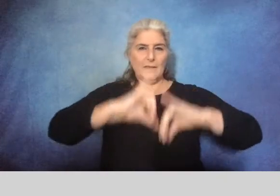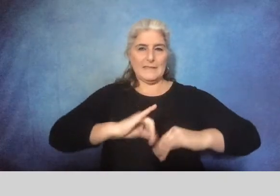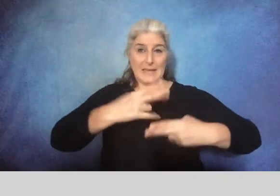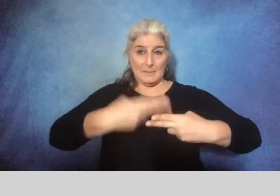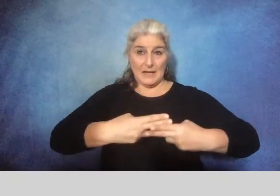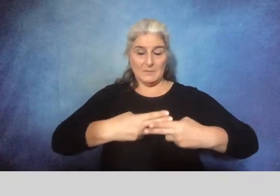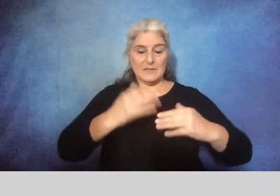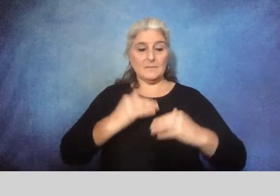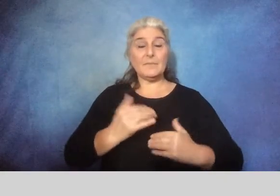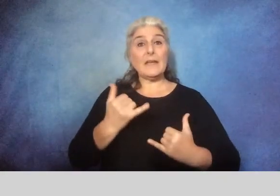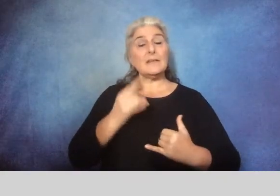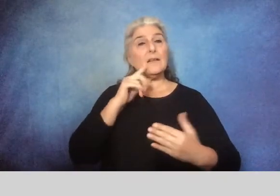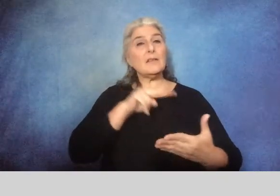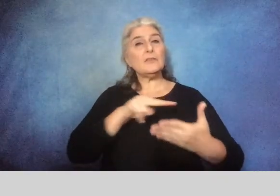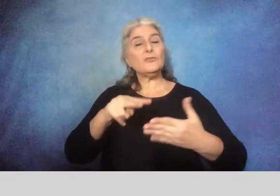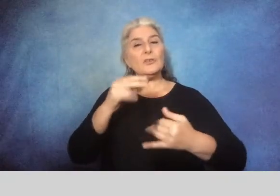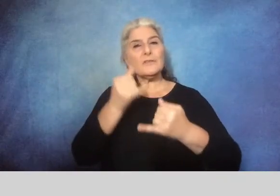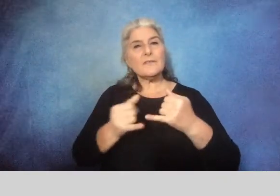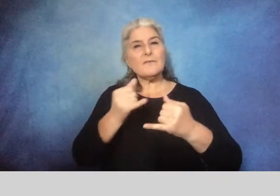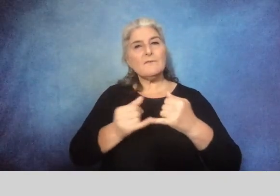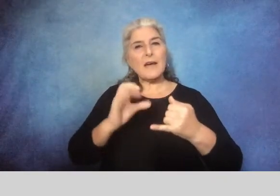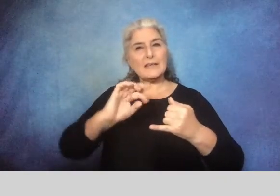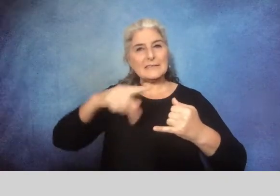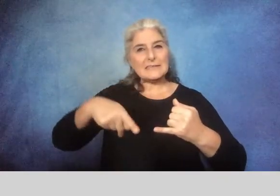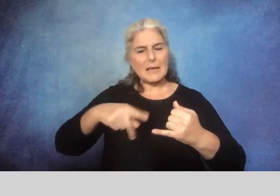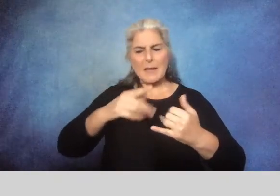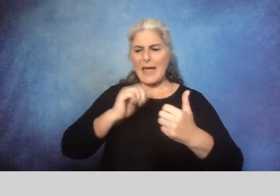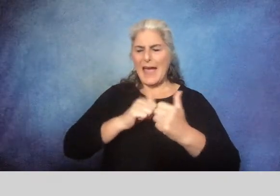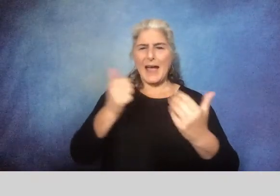Now let's go to the final step how this all comes into play.